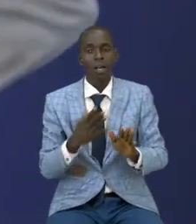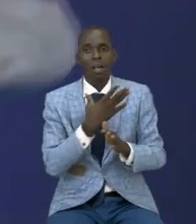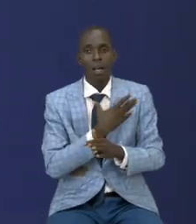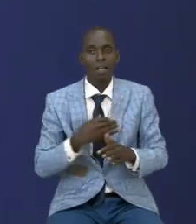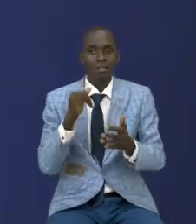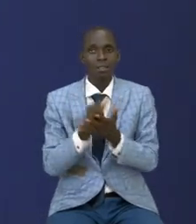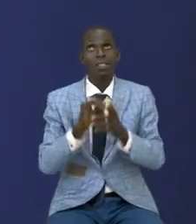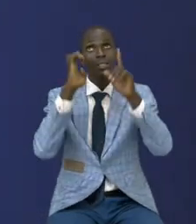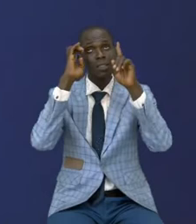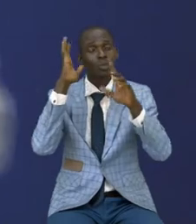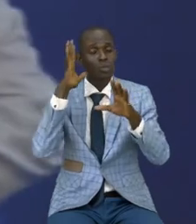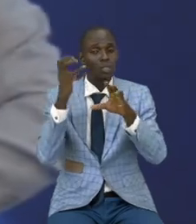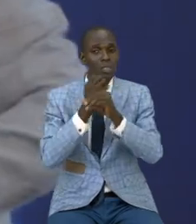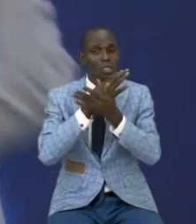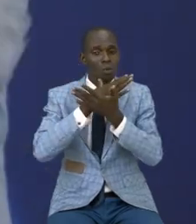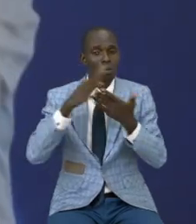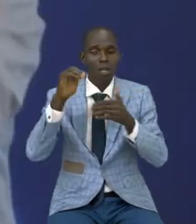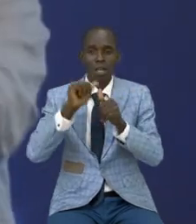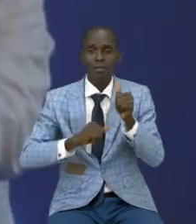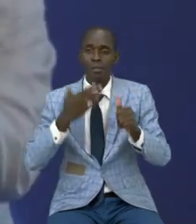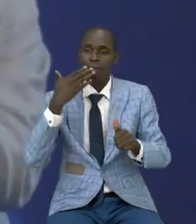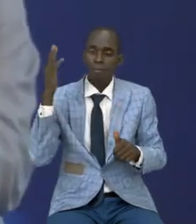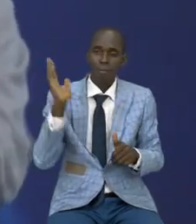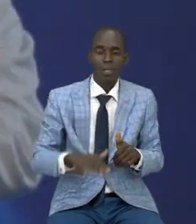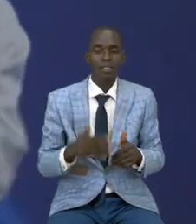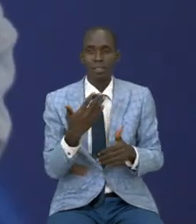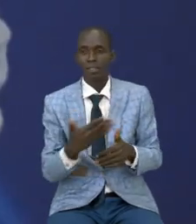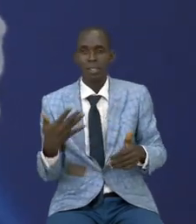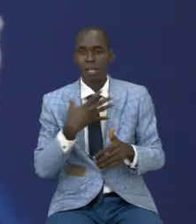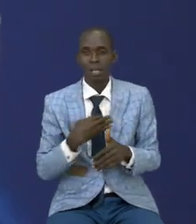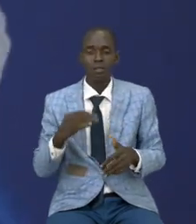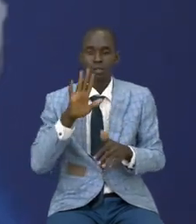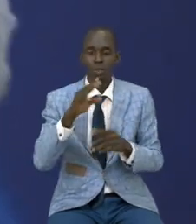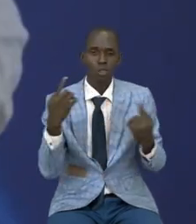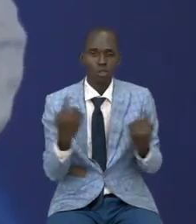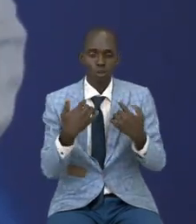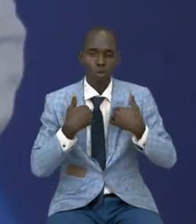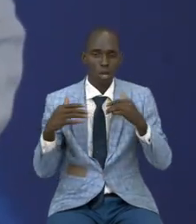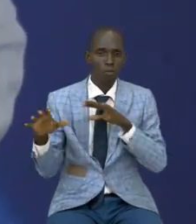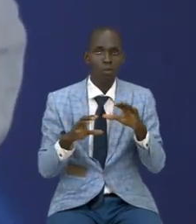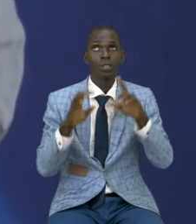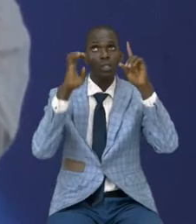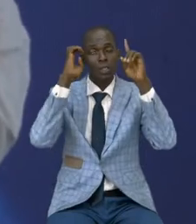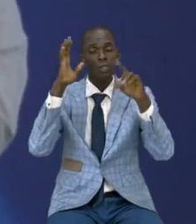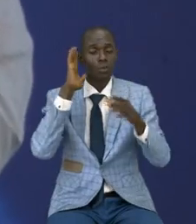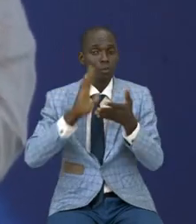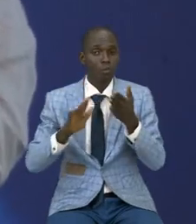every evil sin and your sin you have committed he'll forgive you it will be done